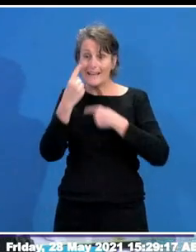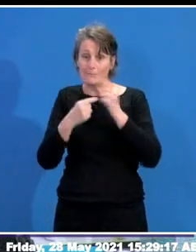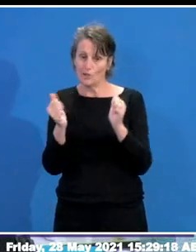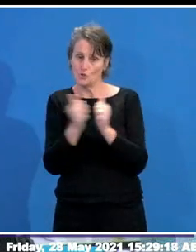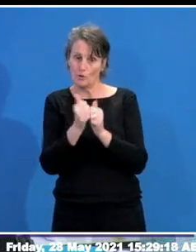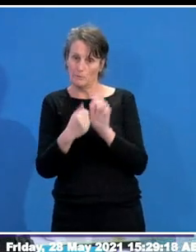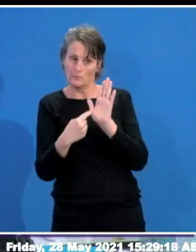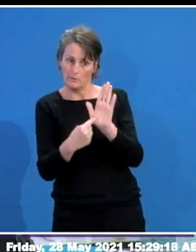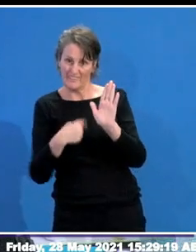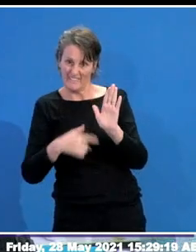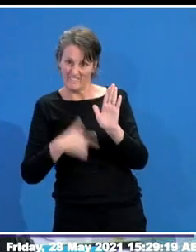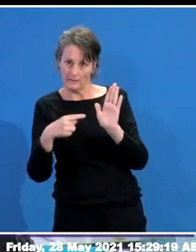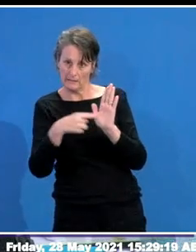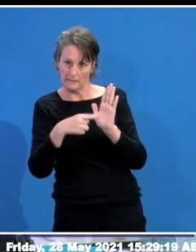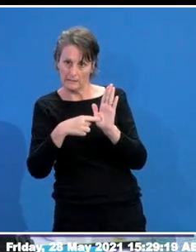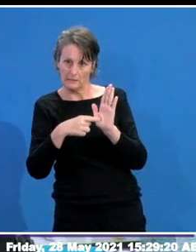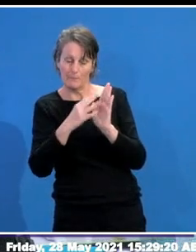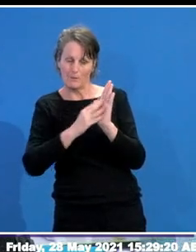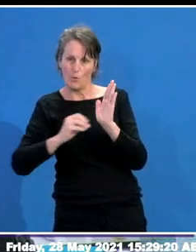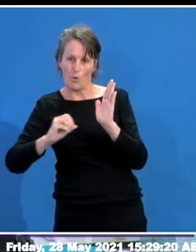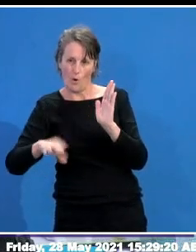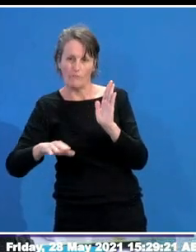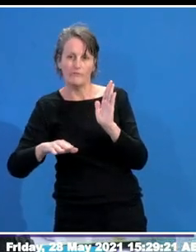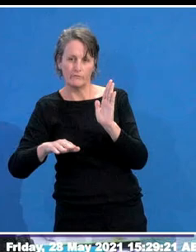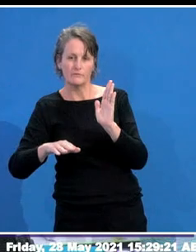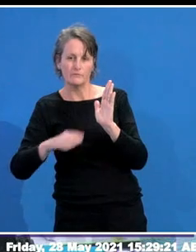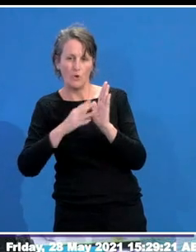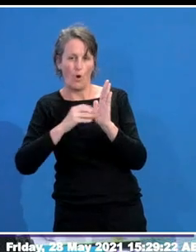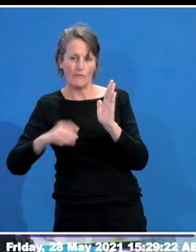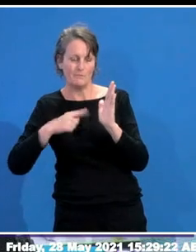they consider need to be removed before the documents are made public.